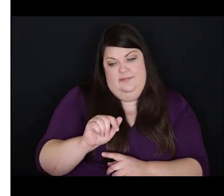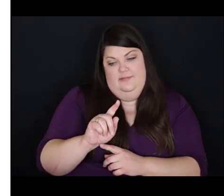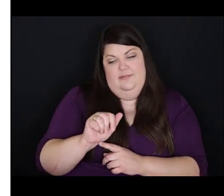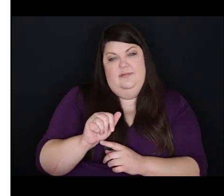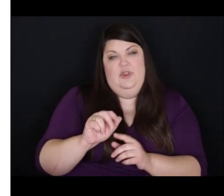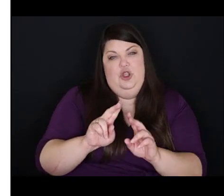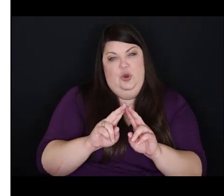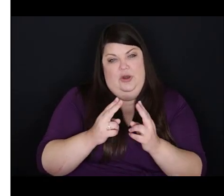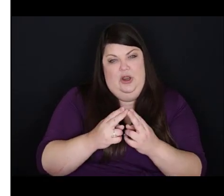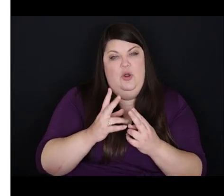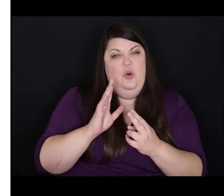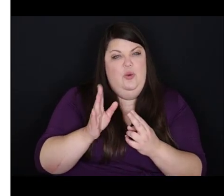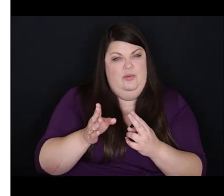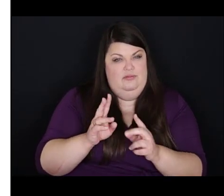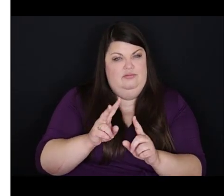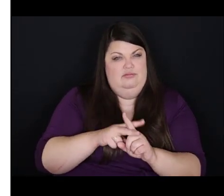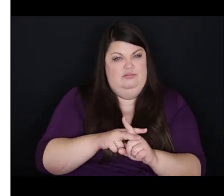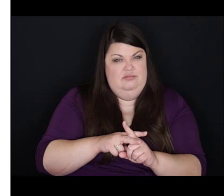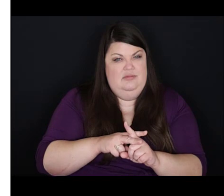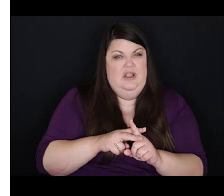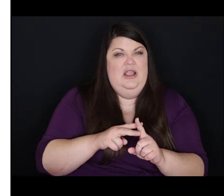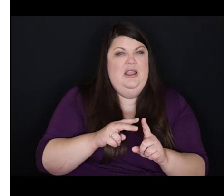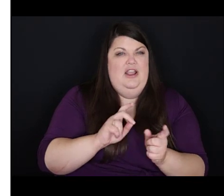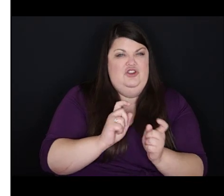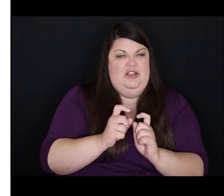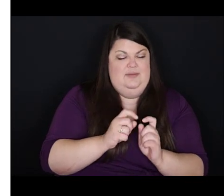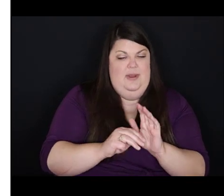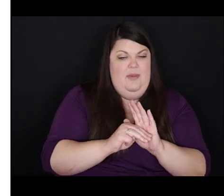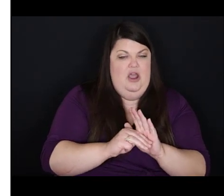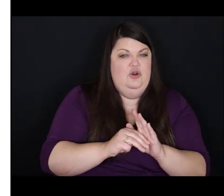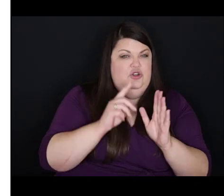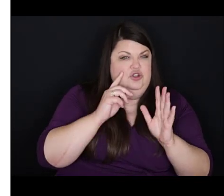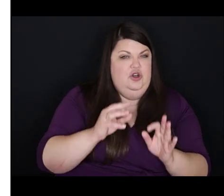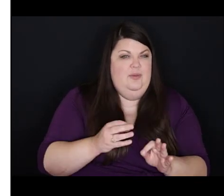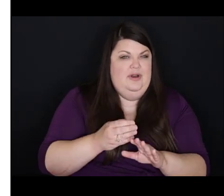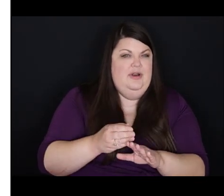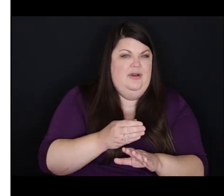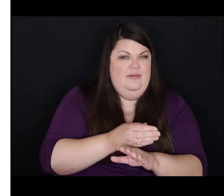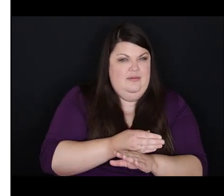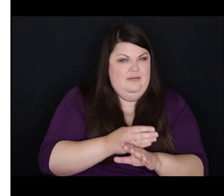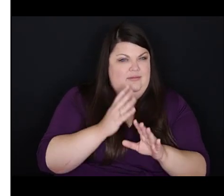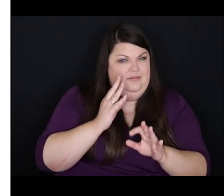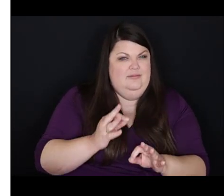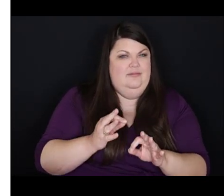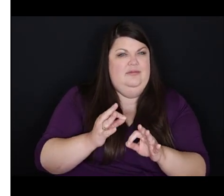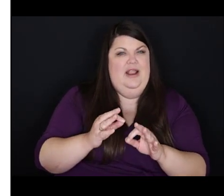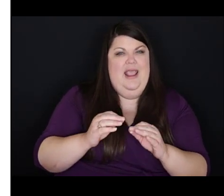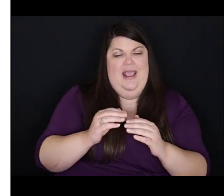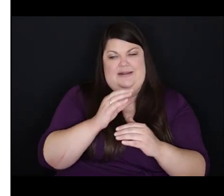adjustment model to determine pre-program year estimated levels of performance for each